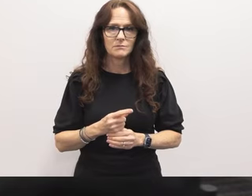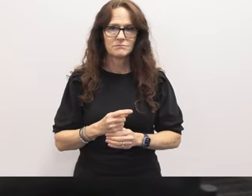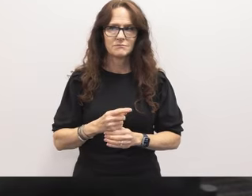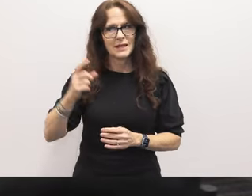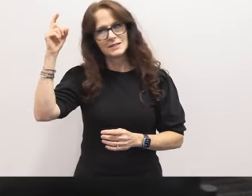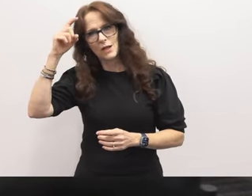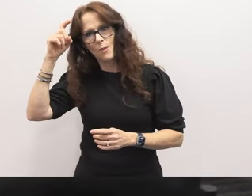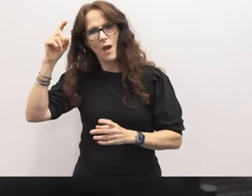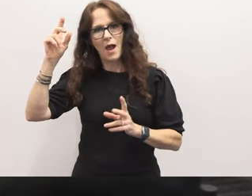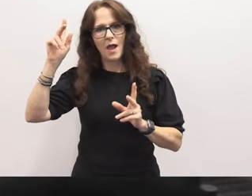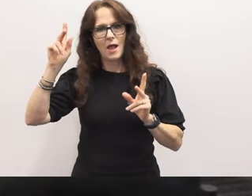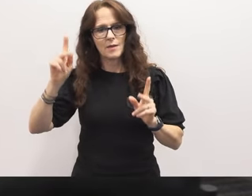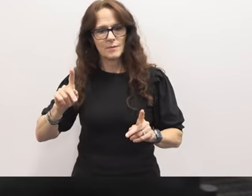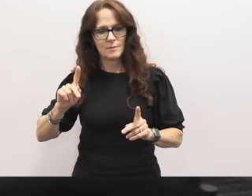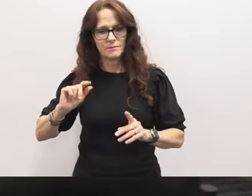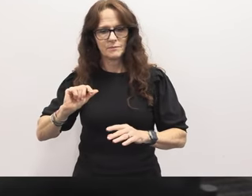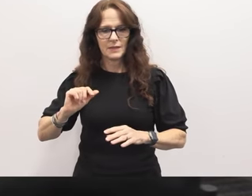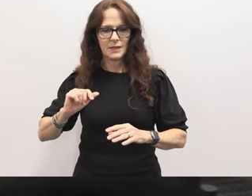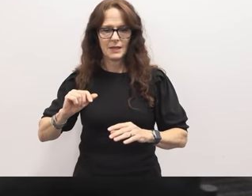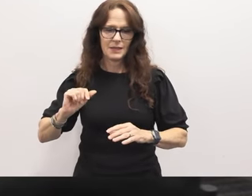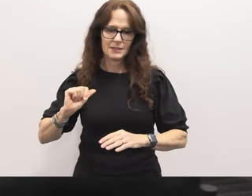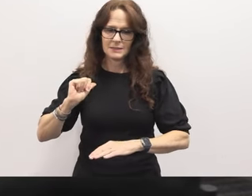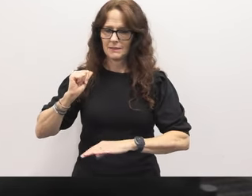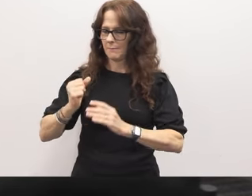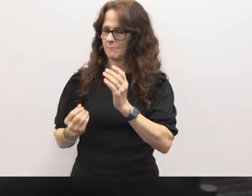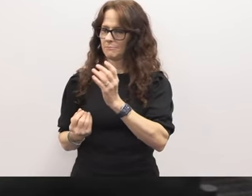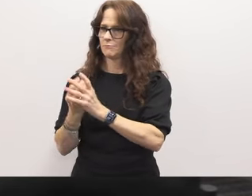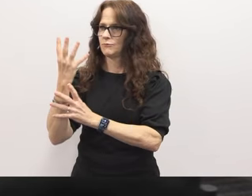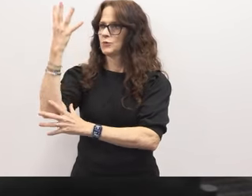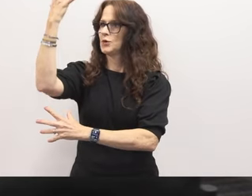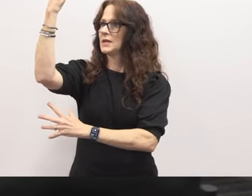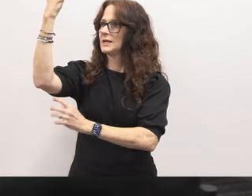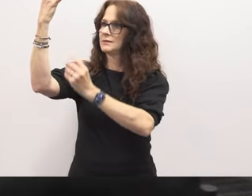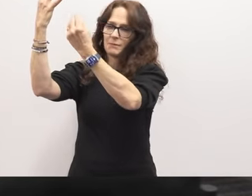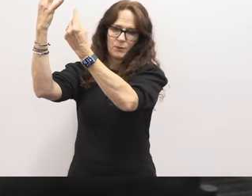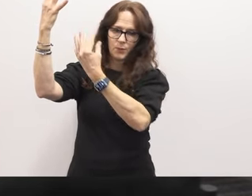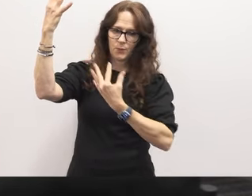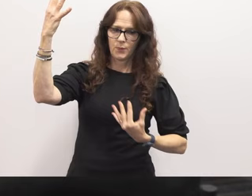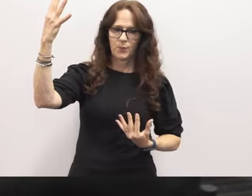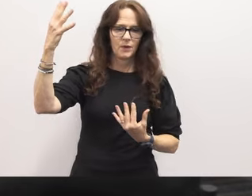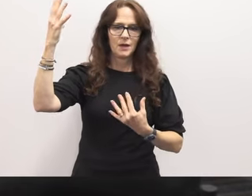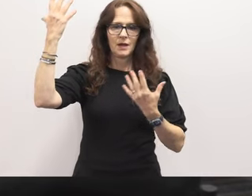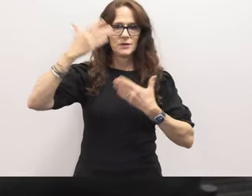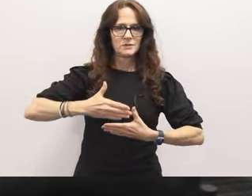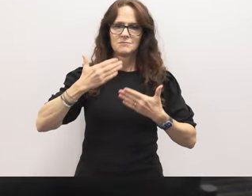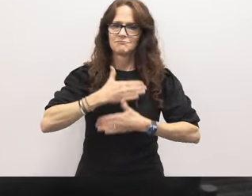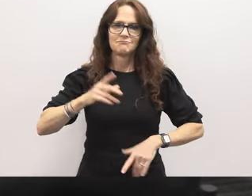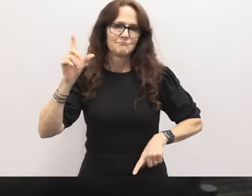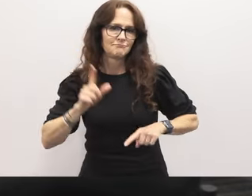a wise man plants, trees, the shade of which he will never enjoy. These trees grow fast and I'm standing in the shade